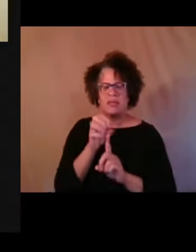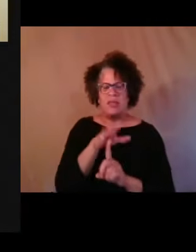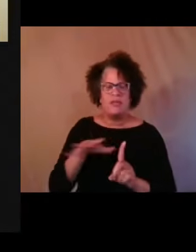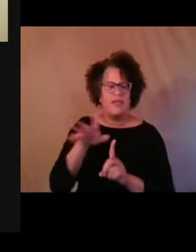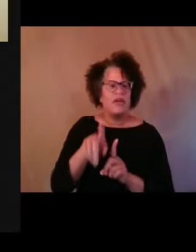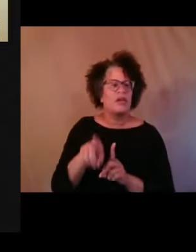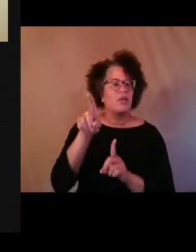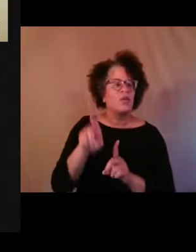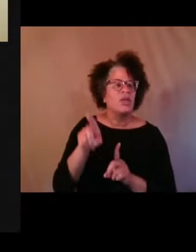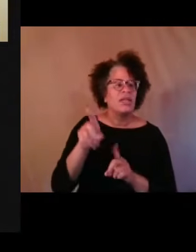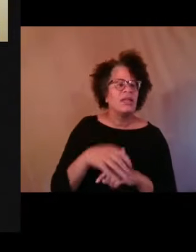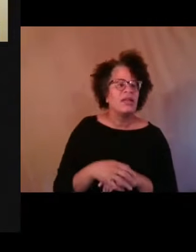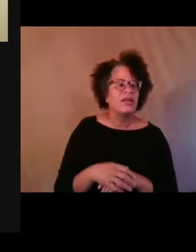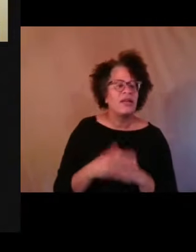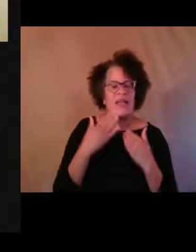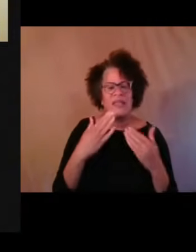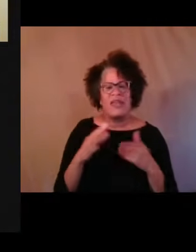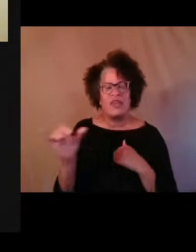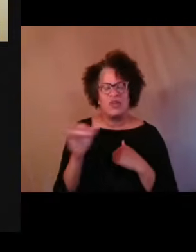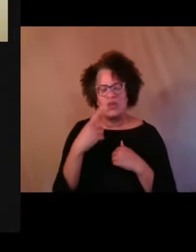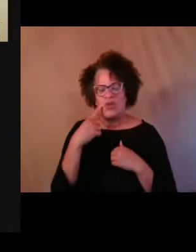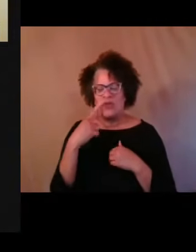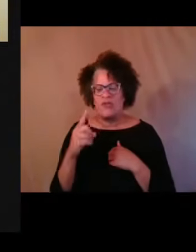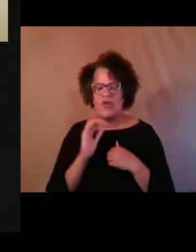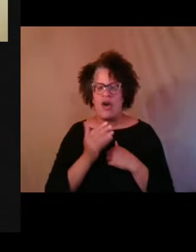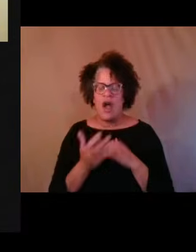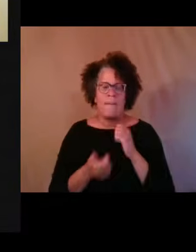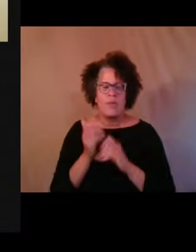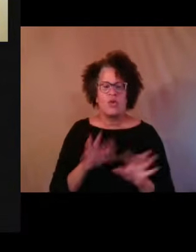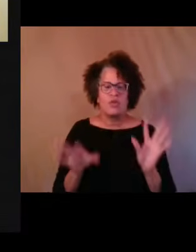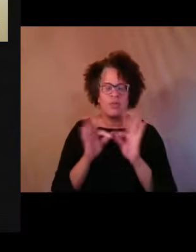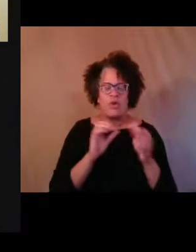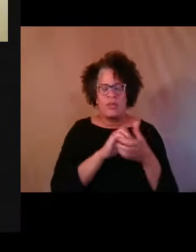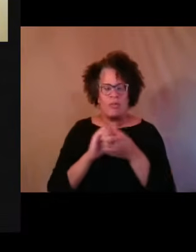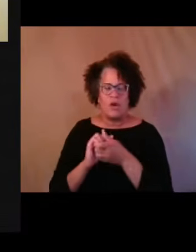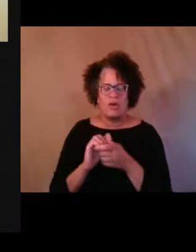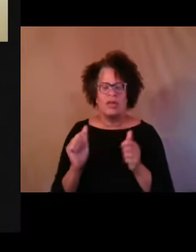I wanna say thank you also to our promotional partners, the Asian American Federation